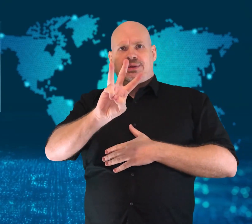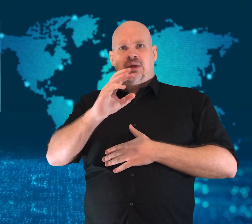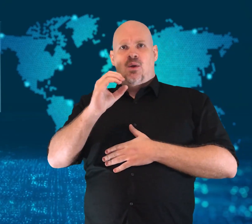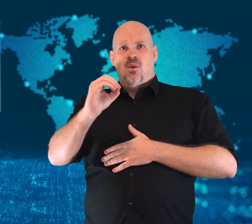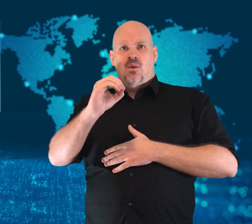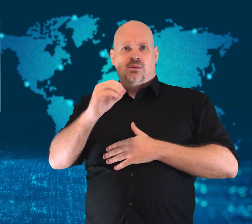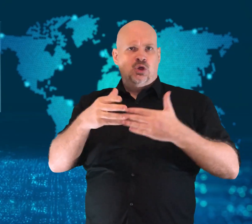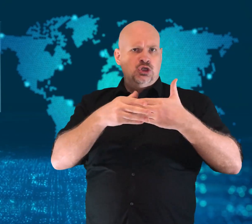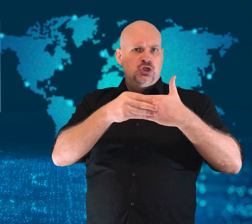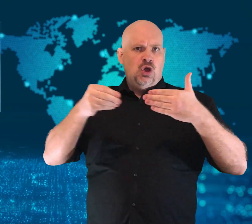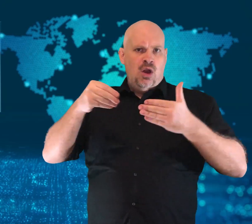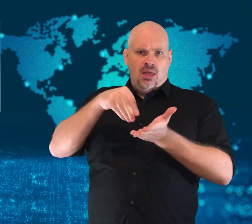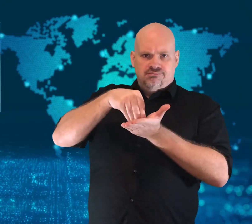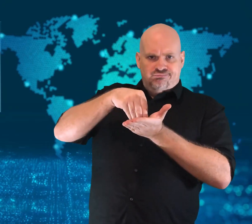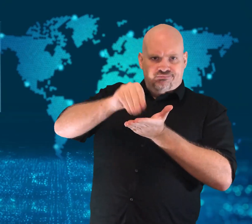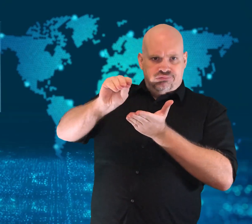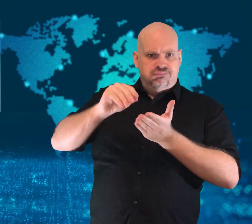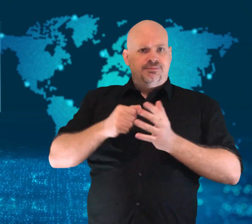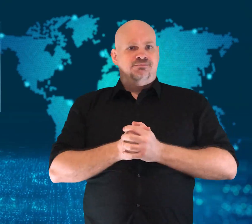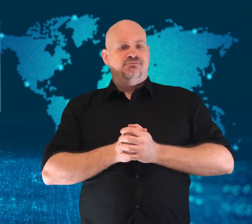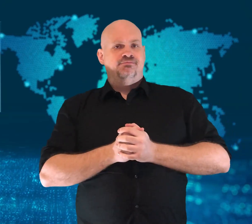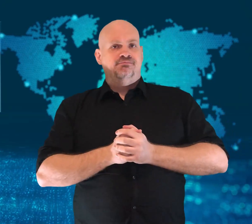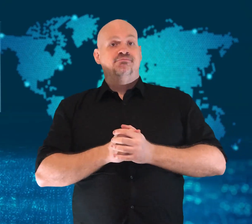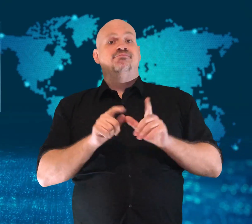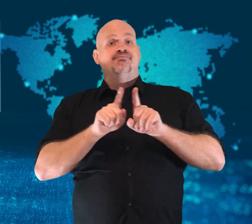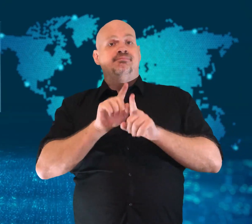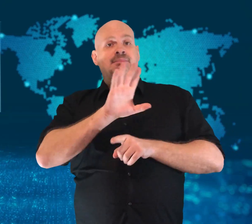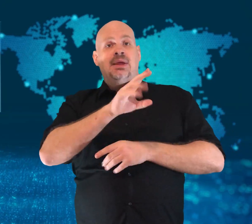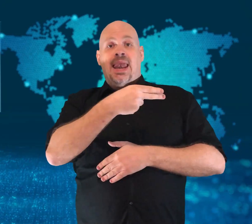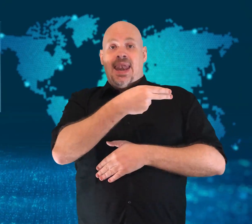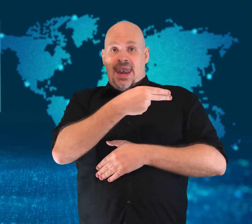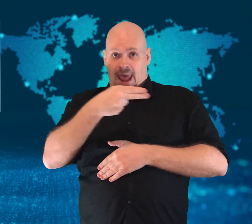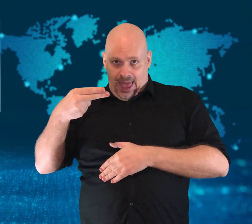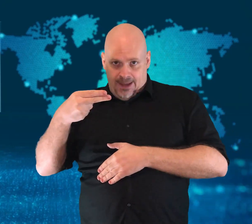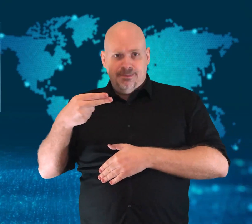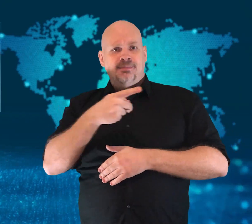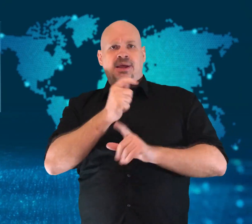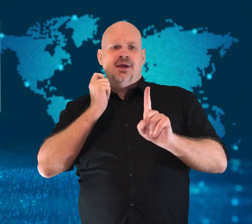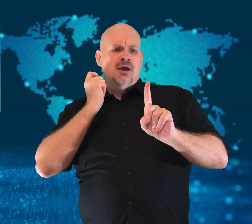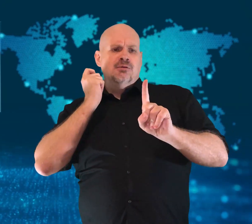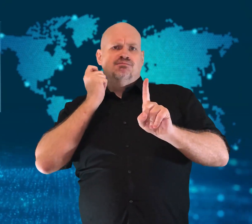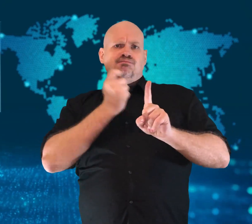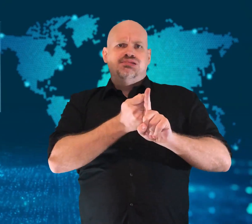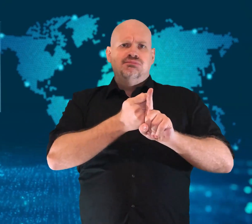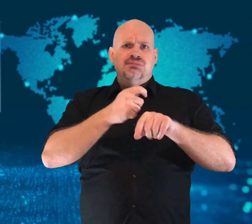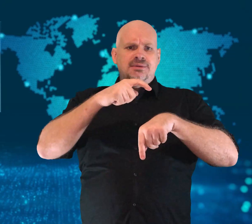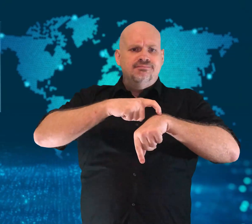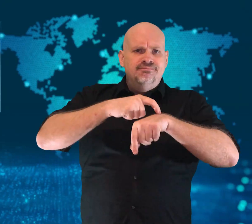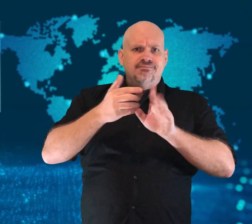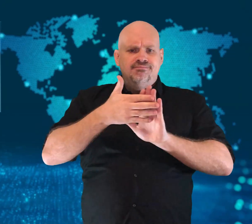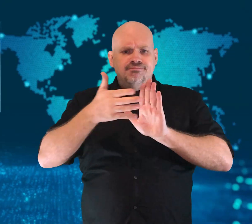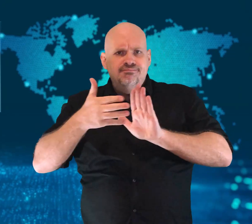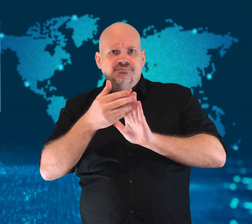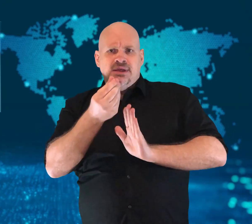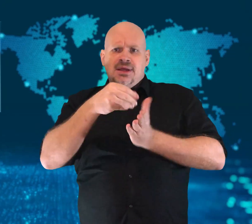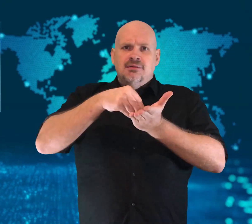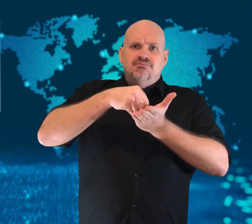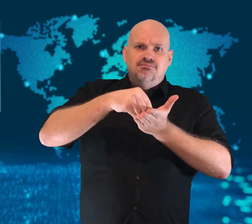His name and sentence will be published in a local newspaper.